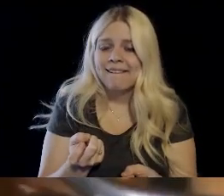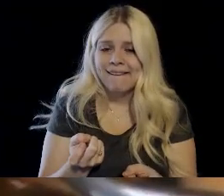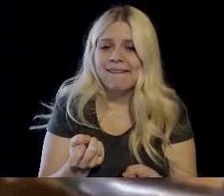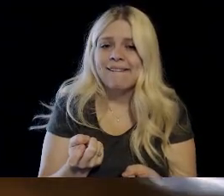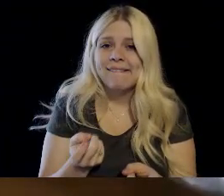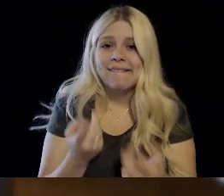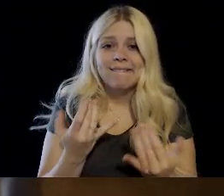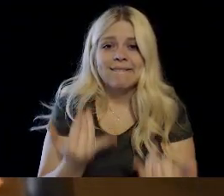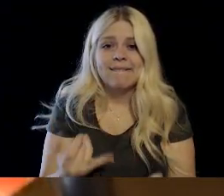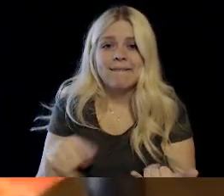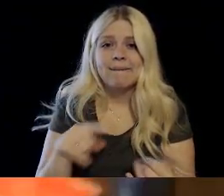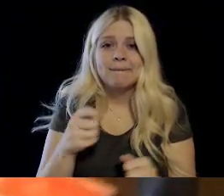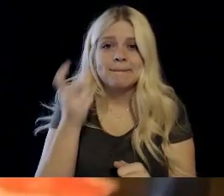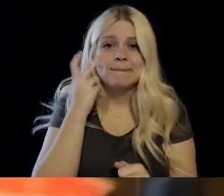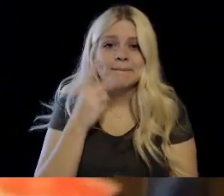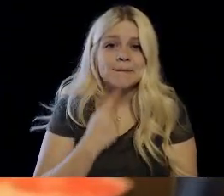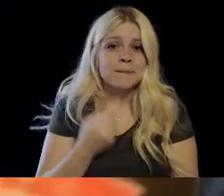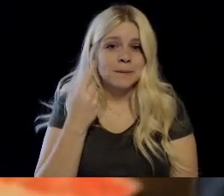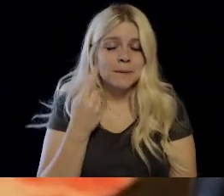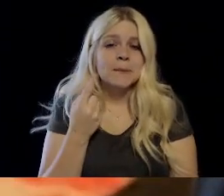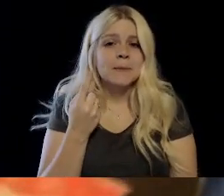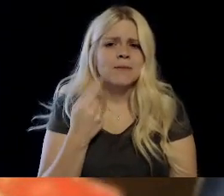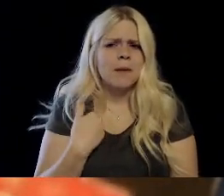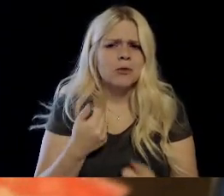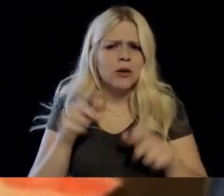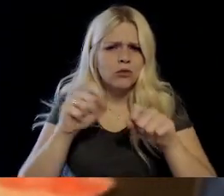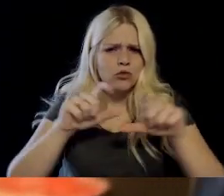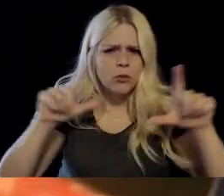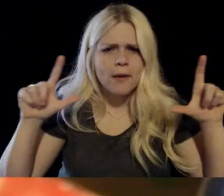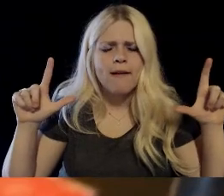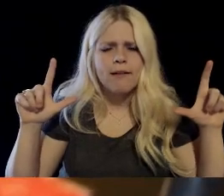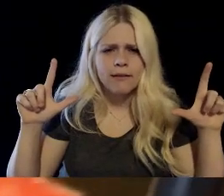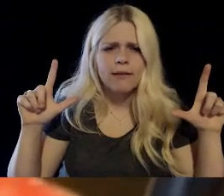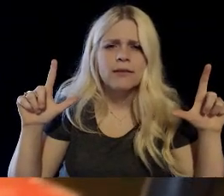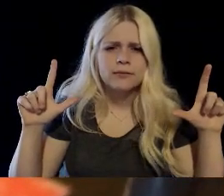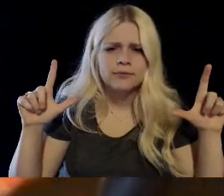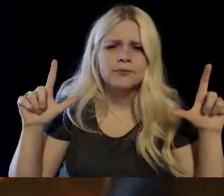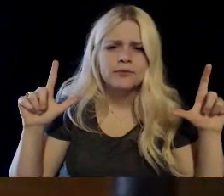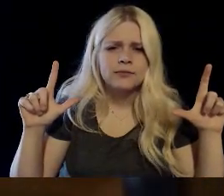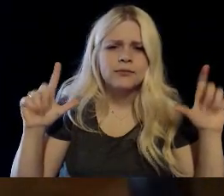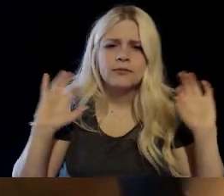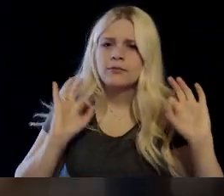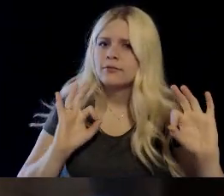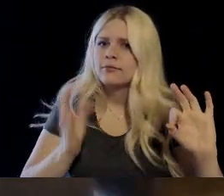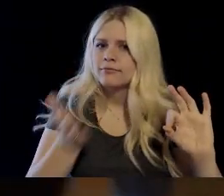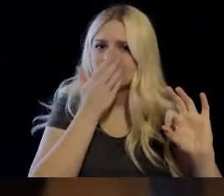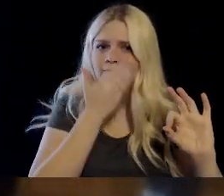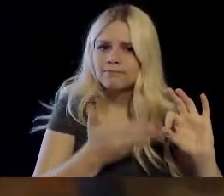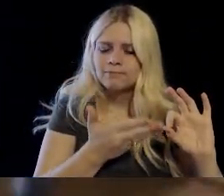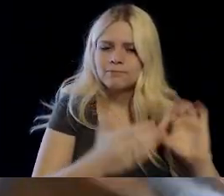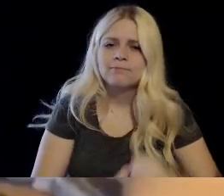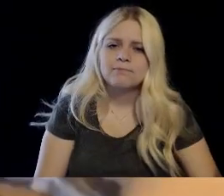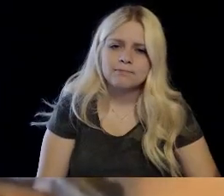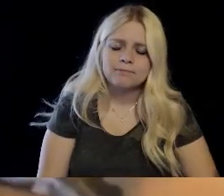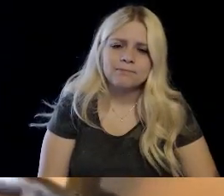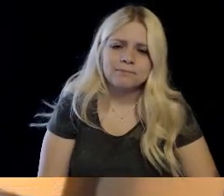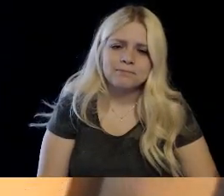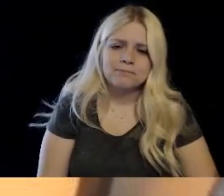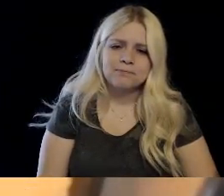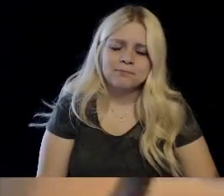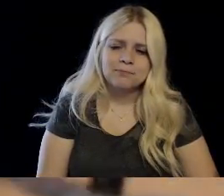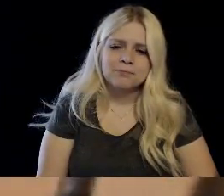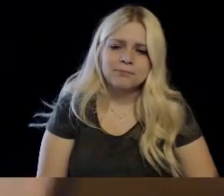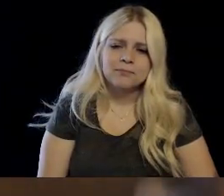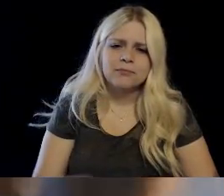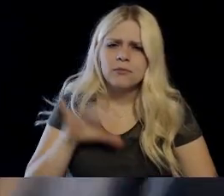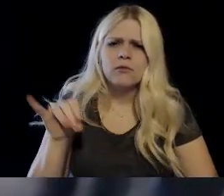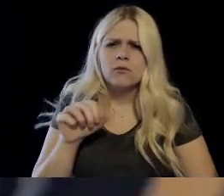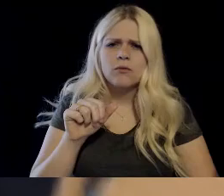I'll try to zoom in on it. That's a good one. Joanne, how old did we decide the bears